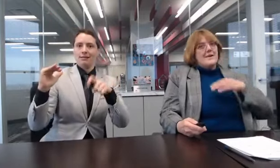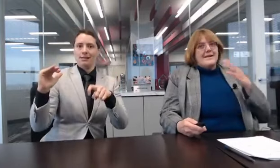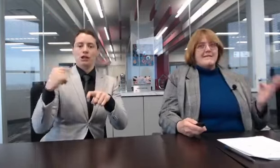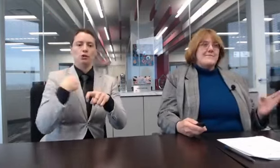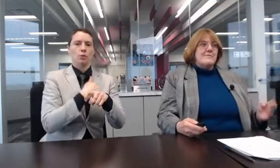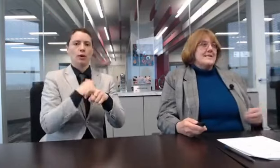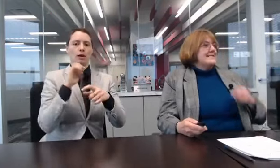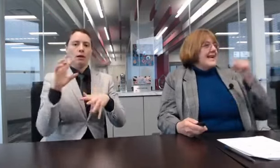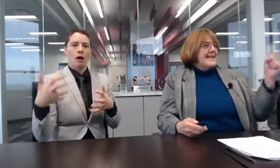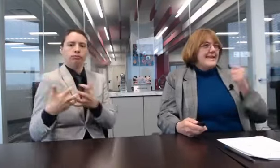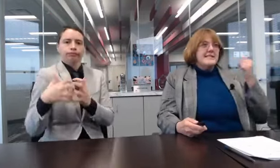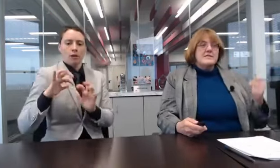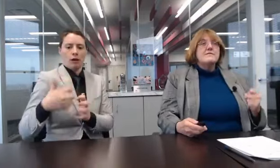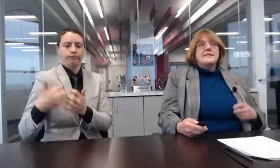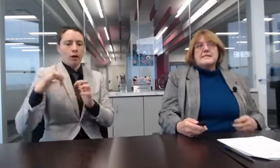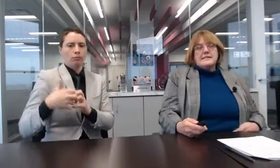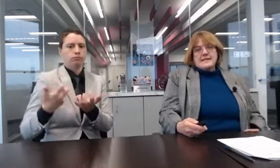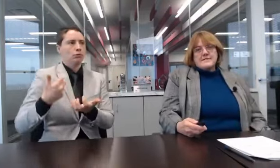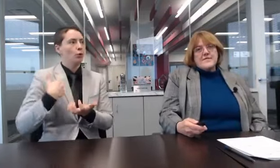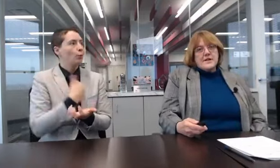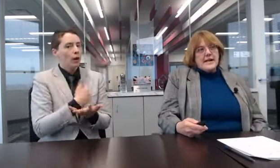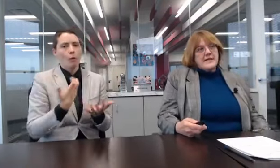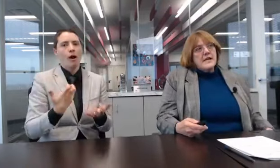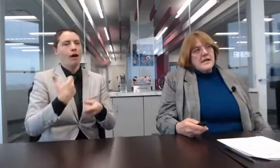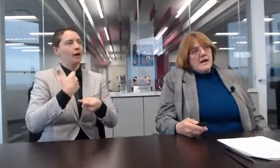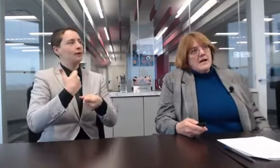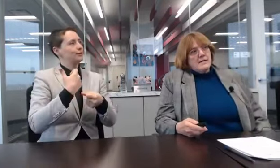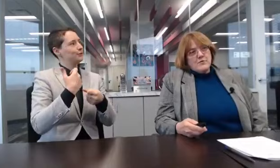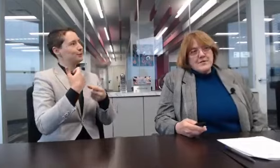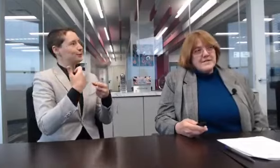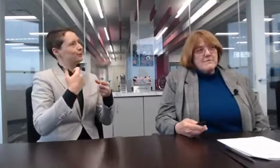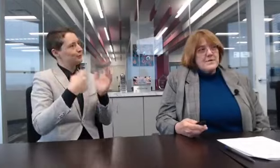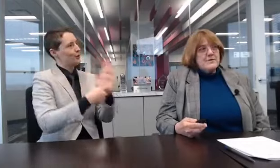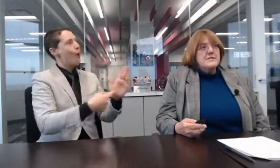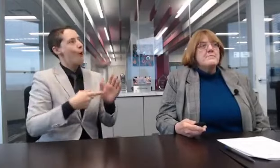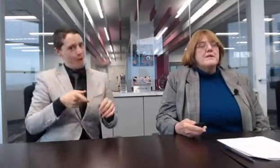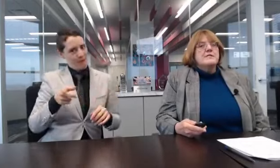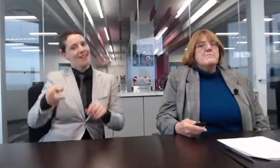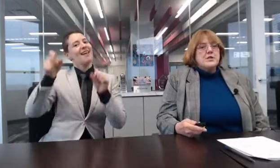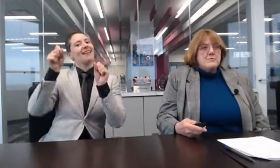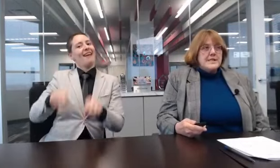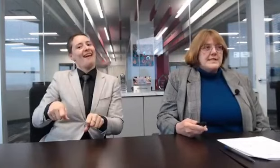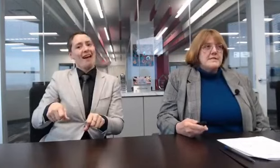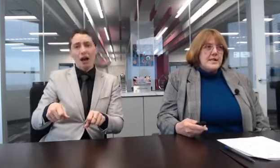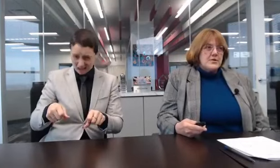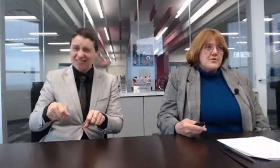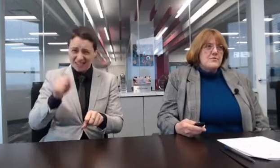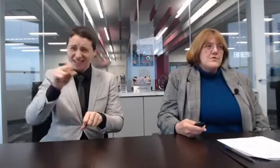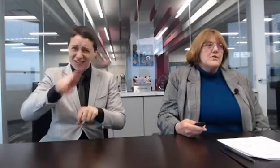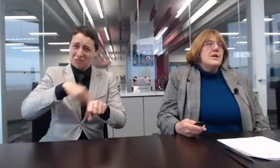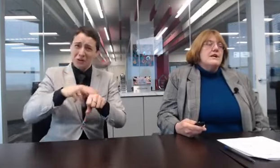and we wanna say, "Hey they can do this." And that's fine, of course, that's what we do as parents, but you need to make sure